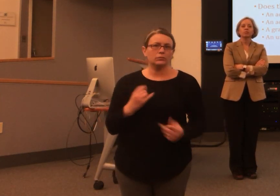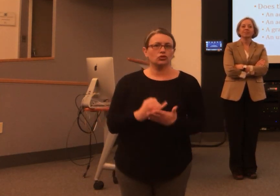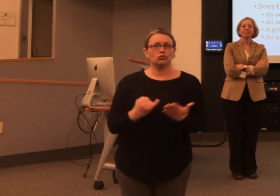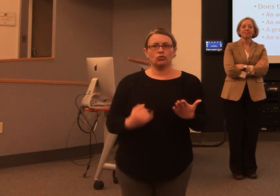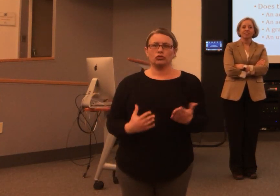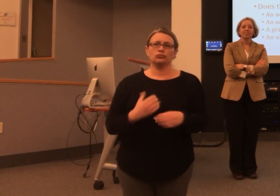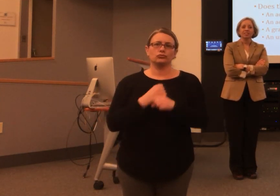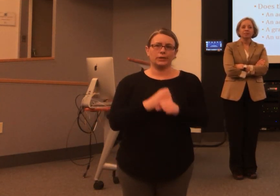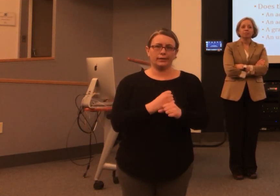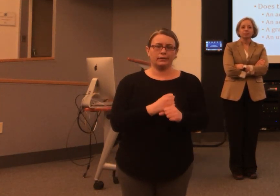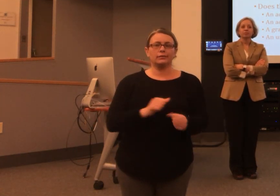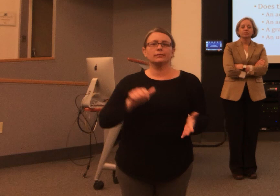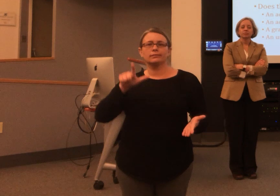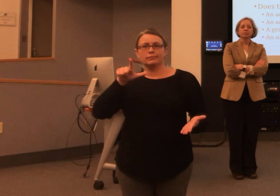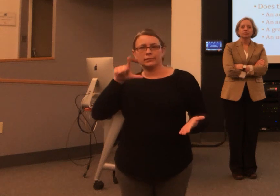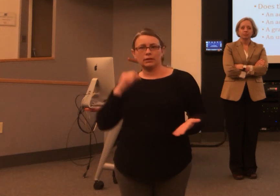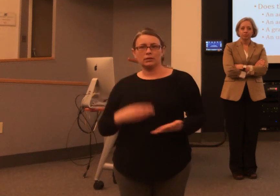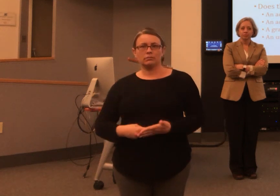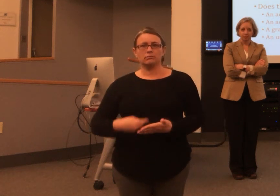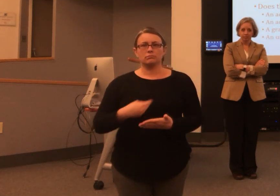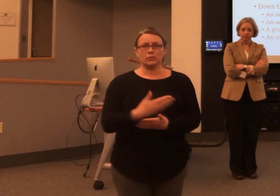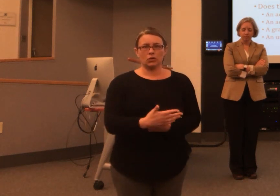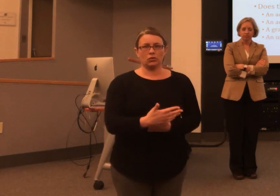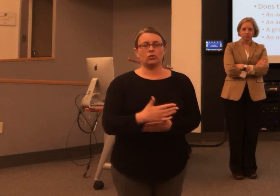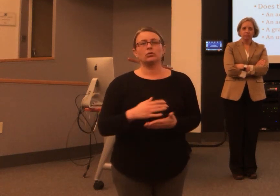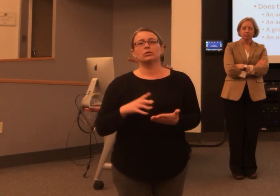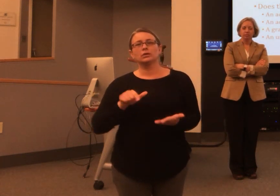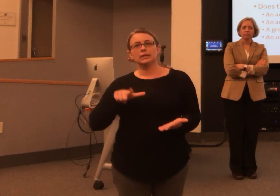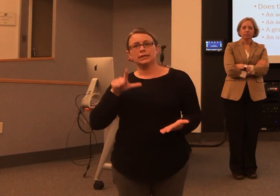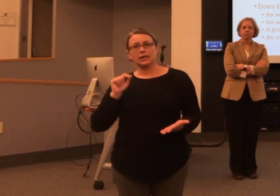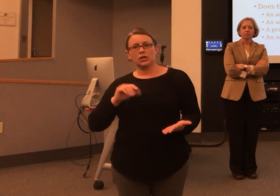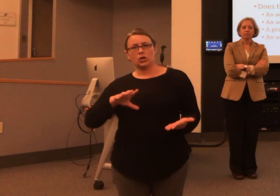And there was an agreement that I could change it to written work.